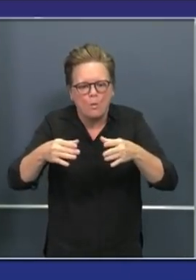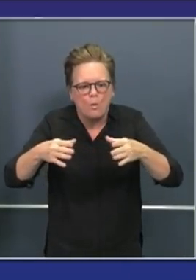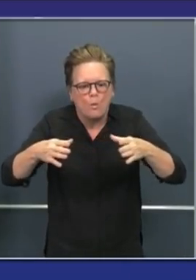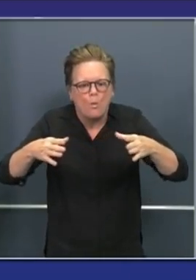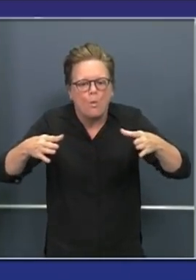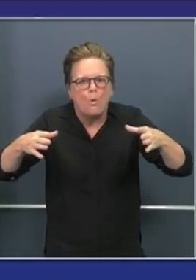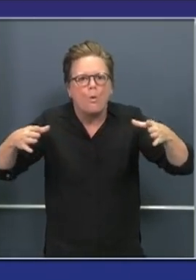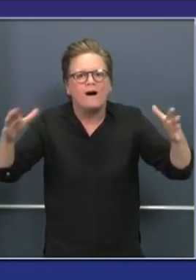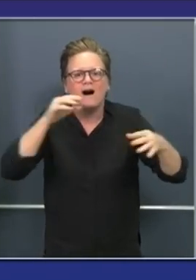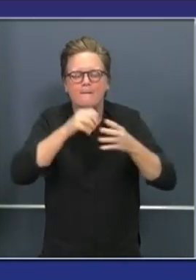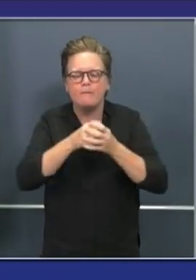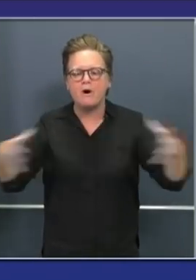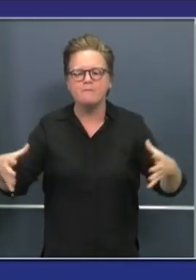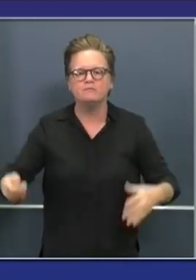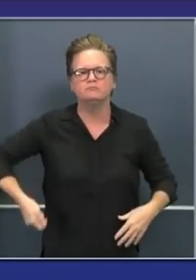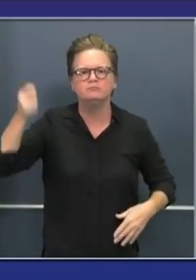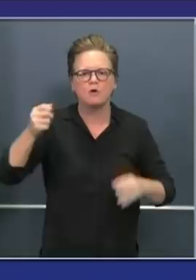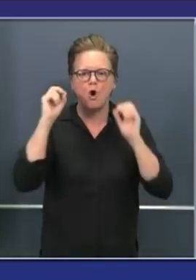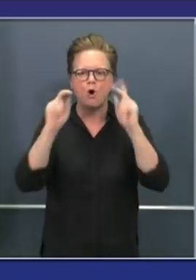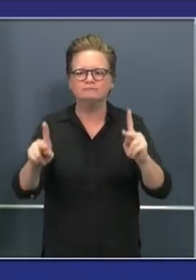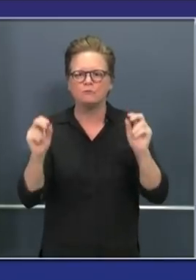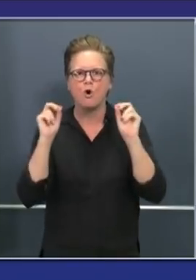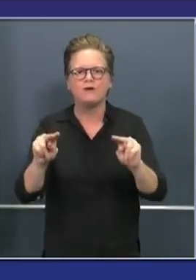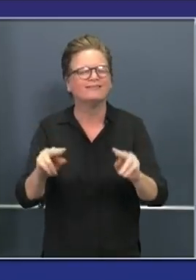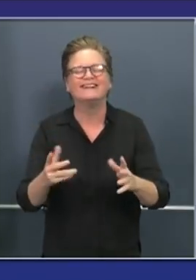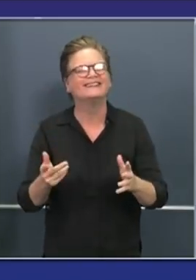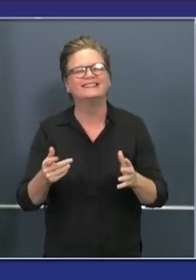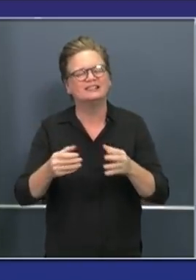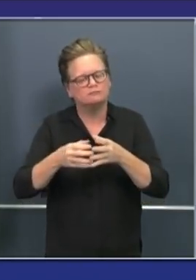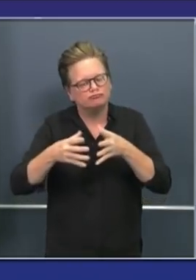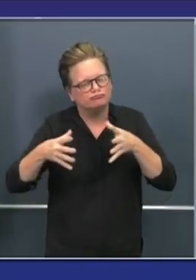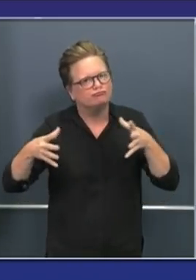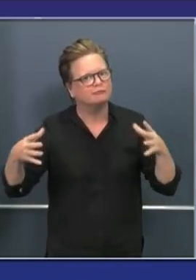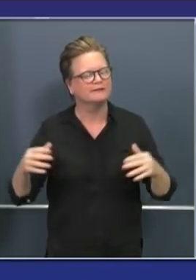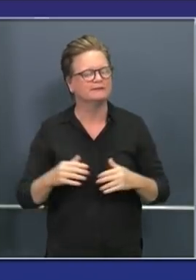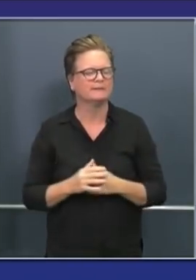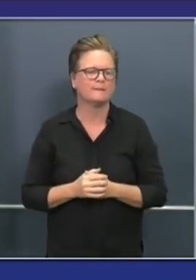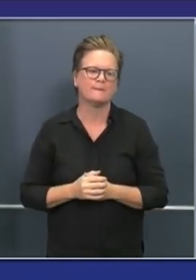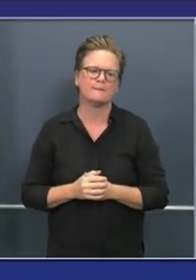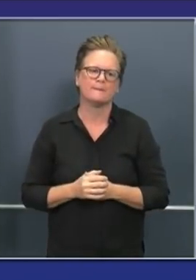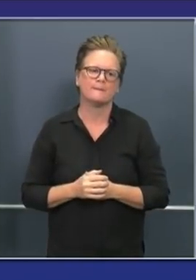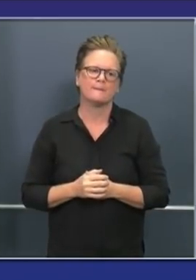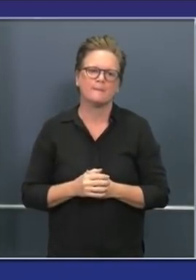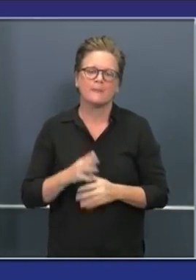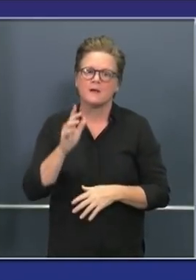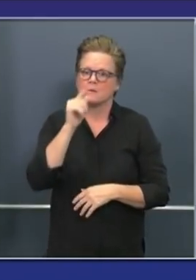MONITOR. ACCORDINGLY, AND WE WILL GET TO